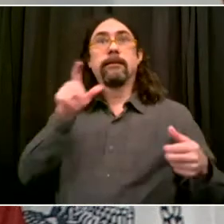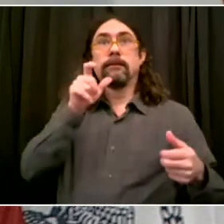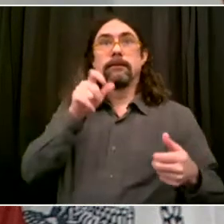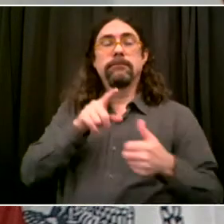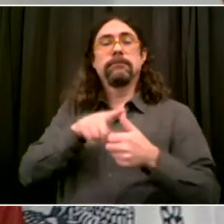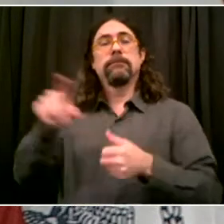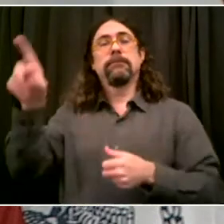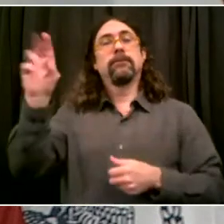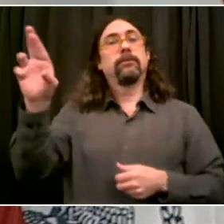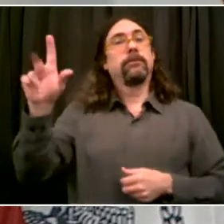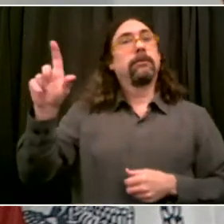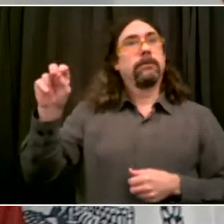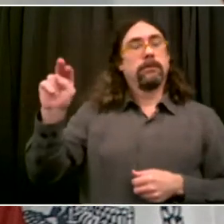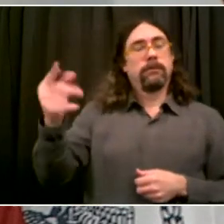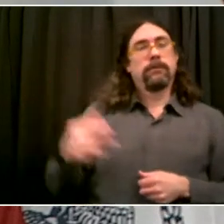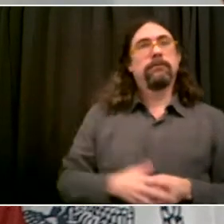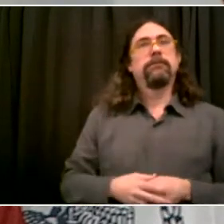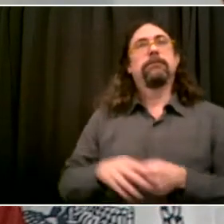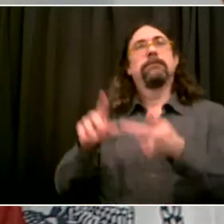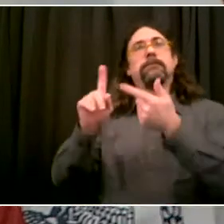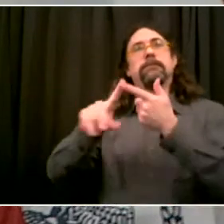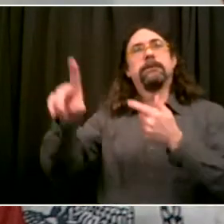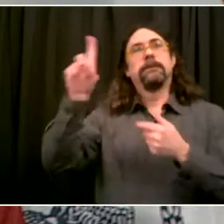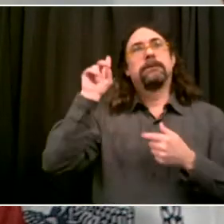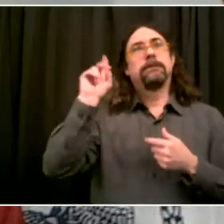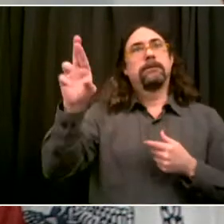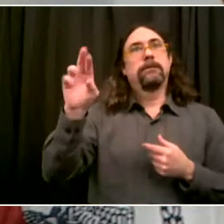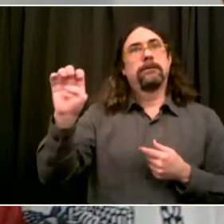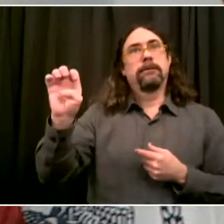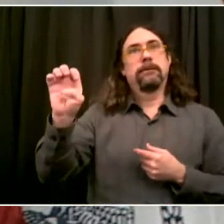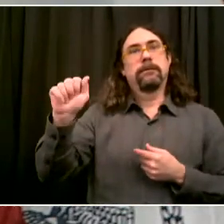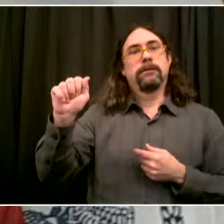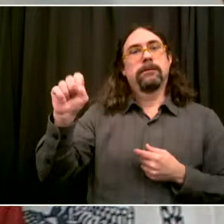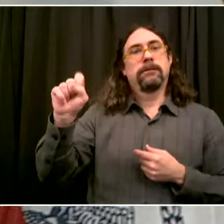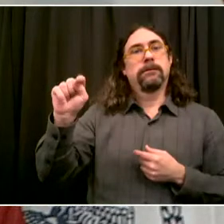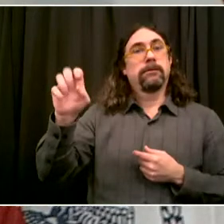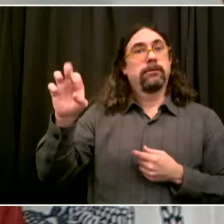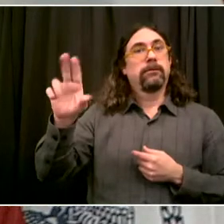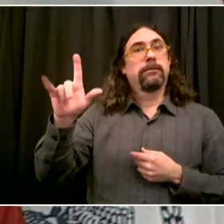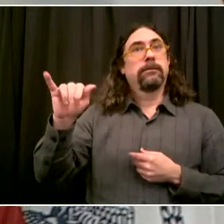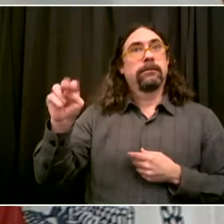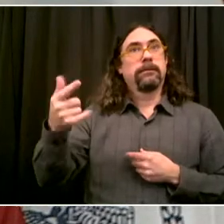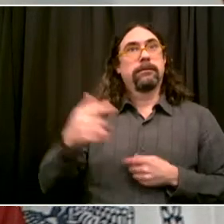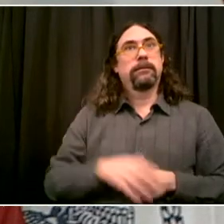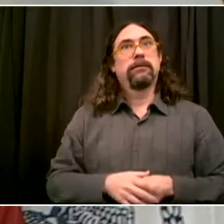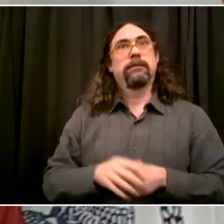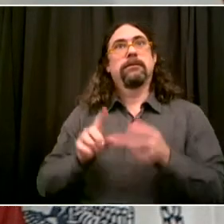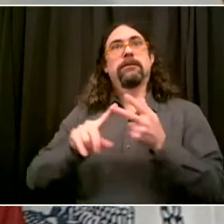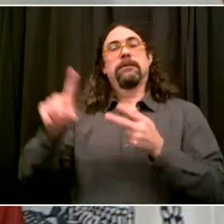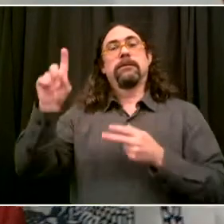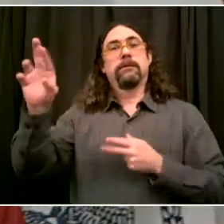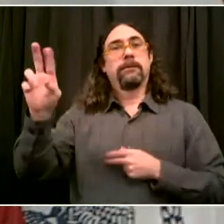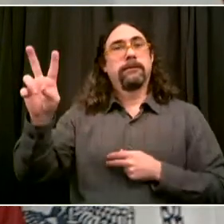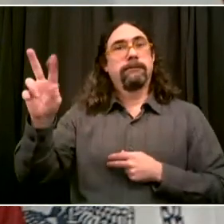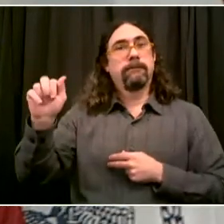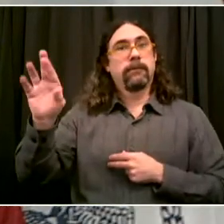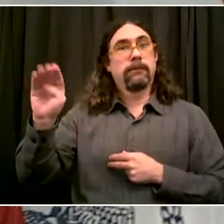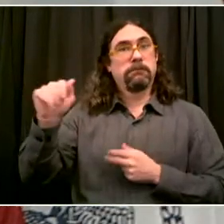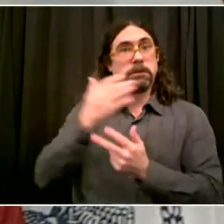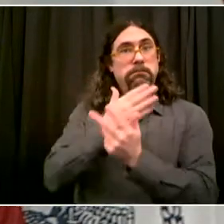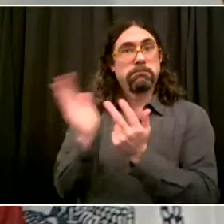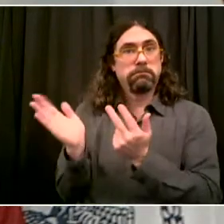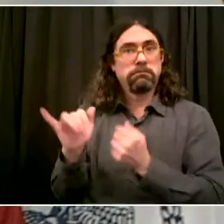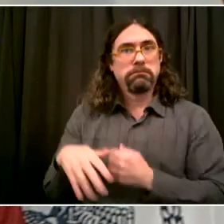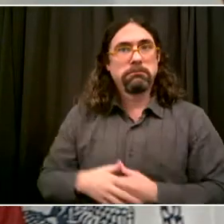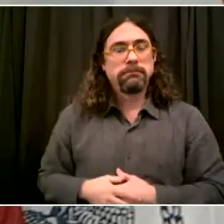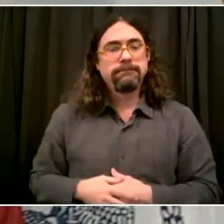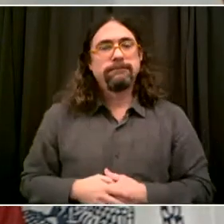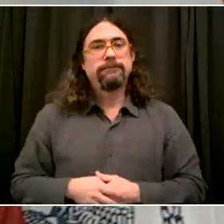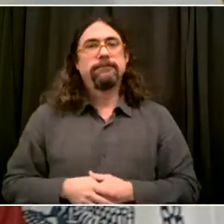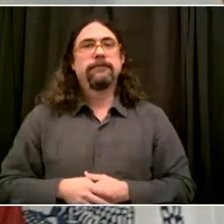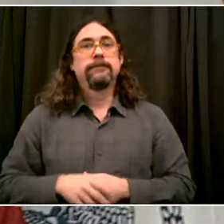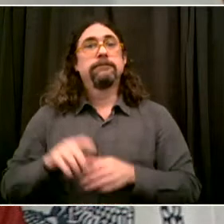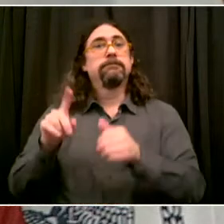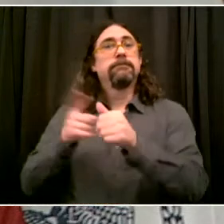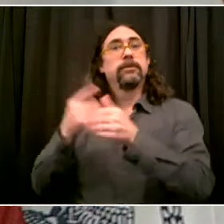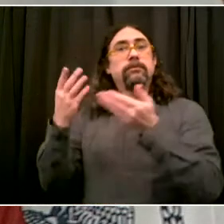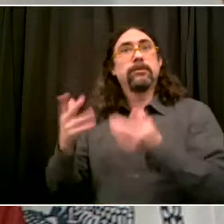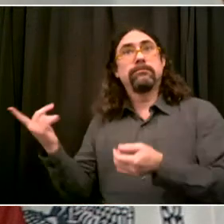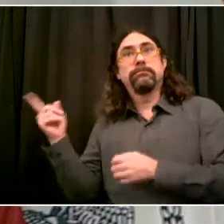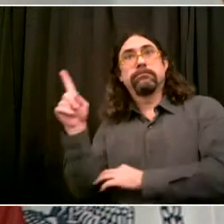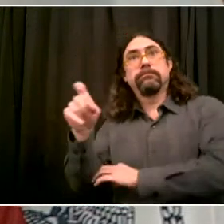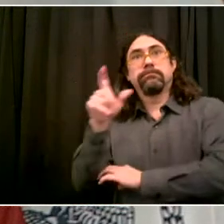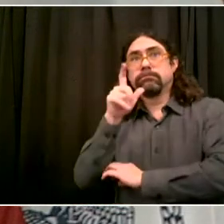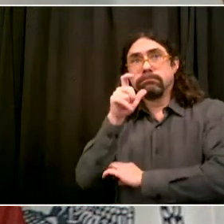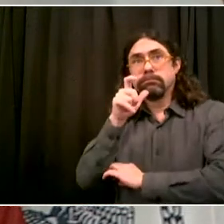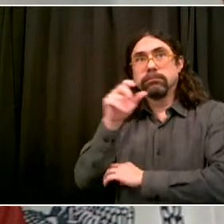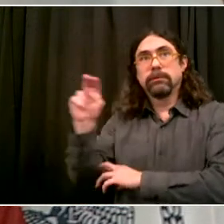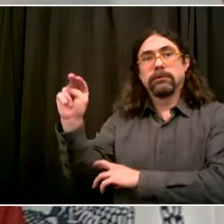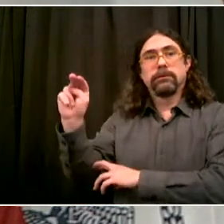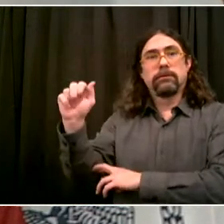WE WILL BEGIGIN N OUR Q&A, D